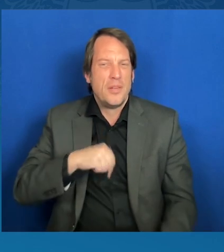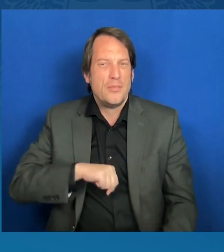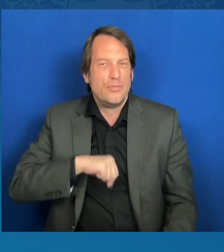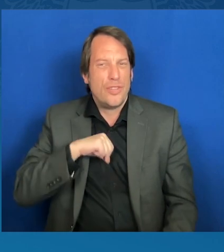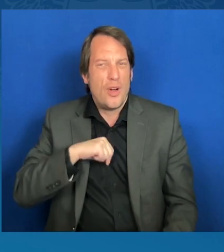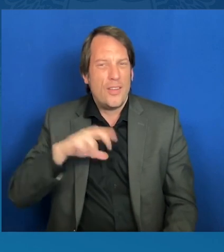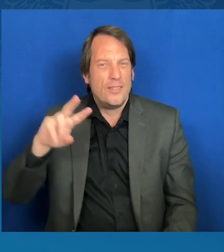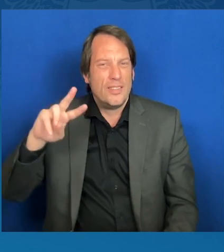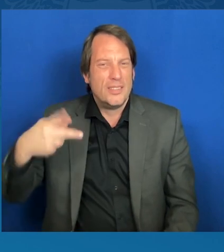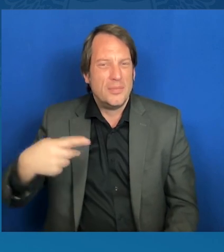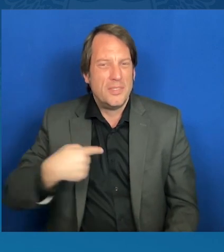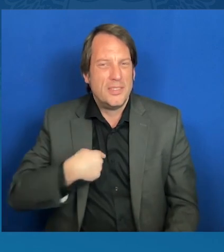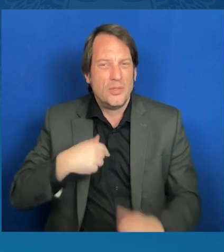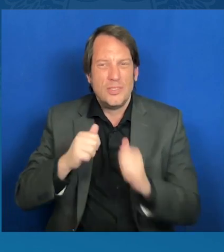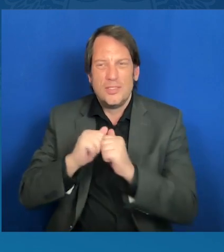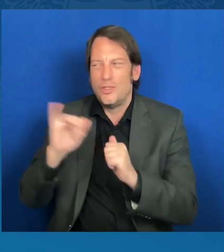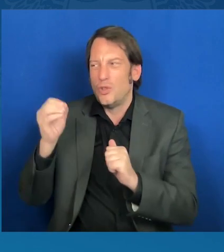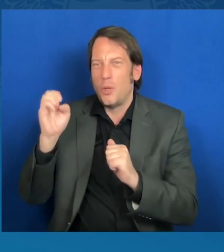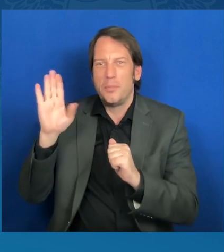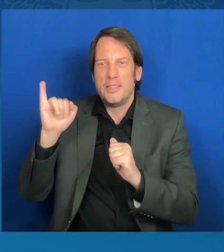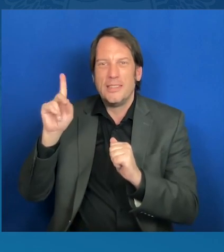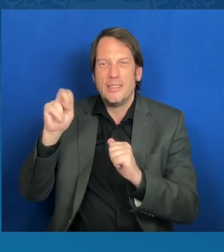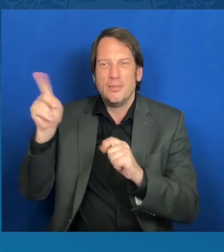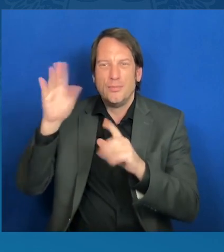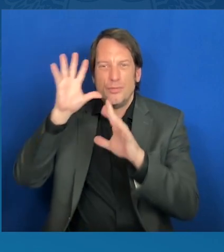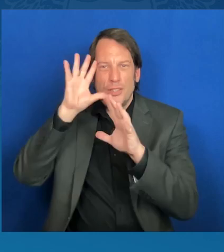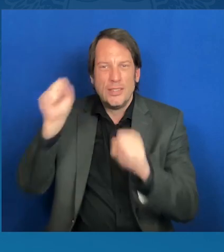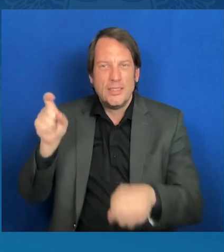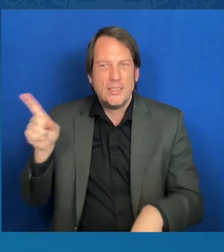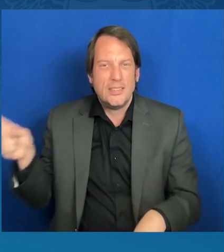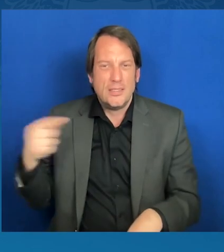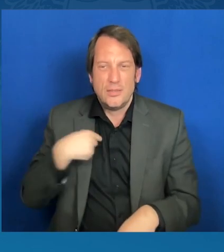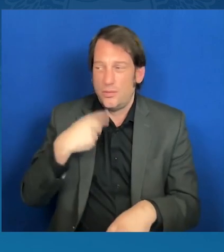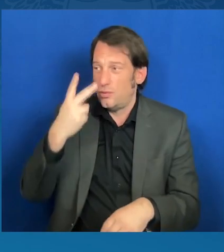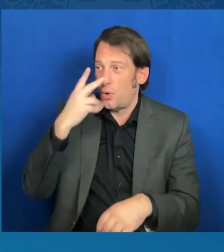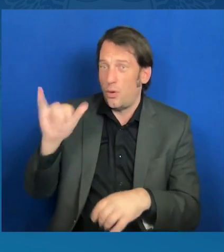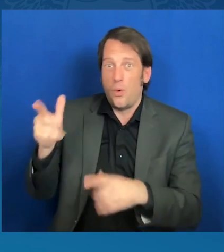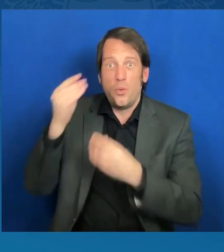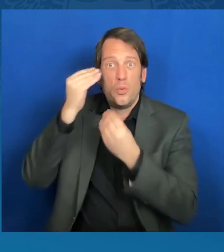And what I saw of that report last night, I believe,